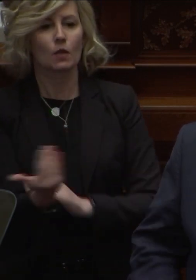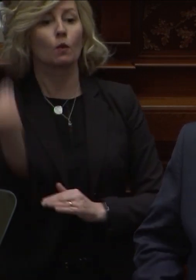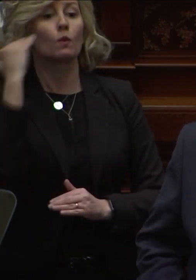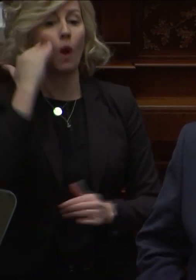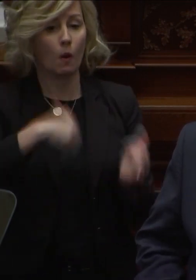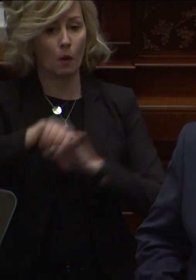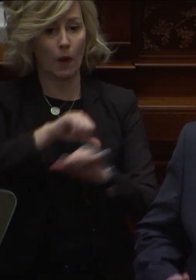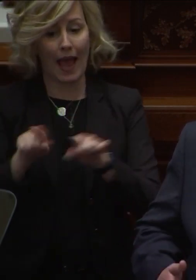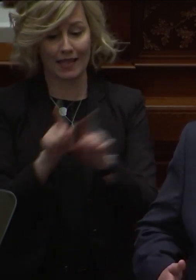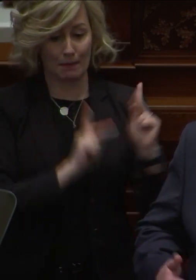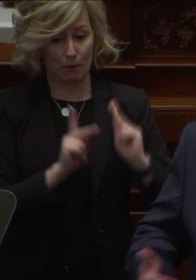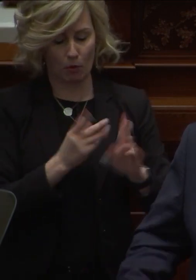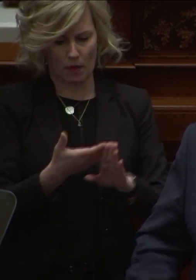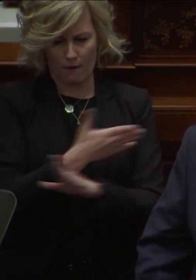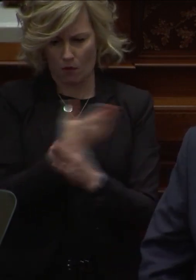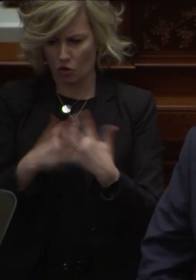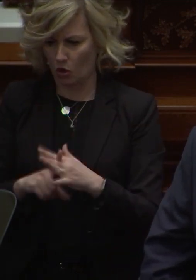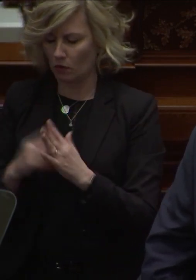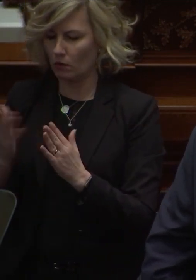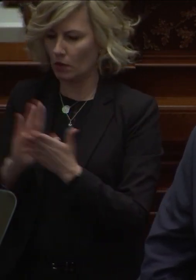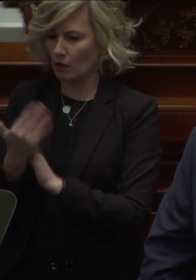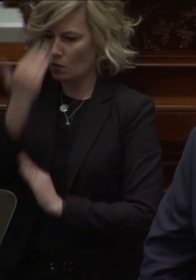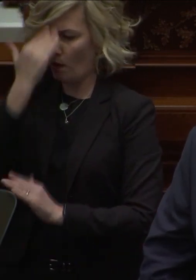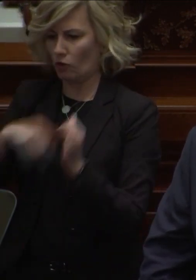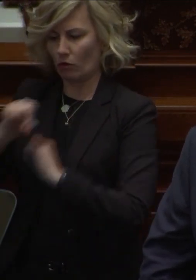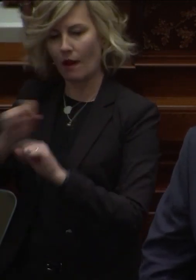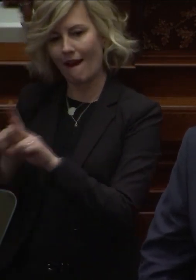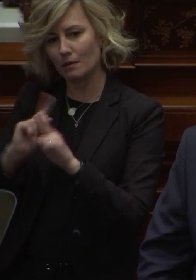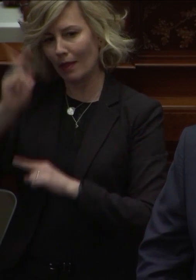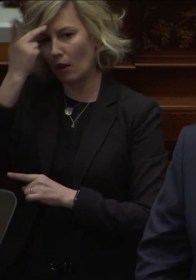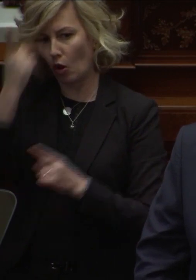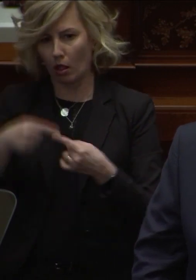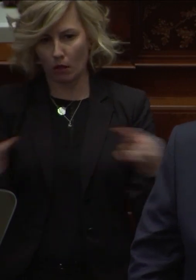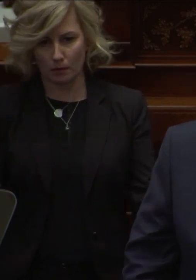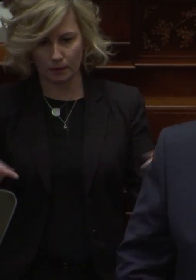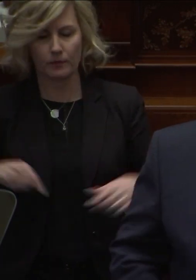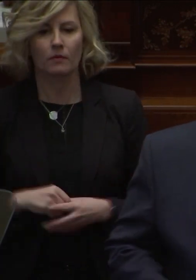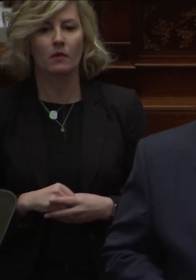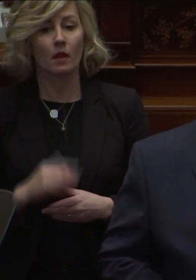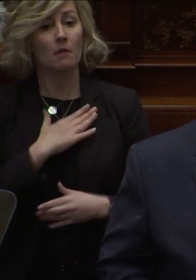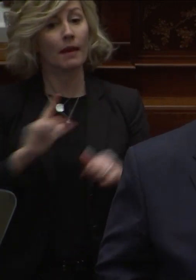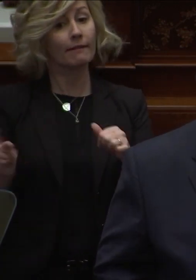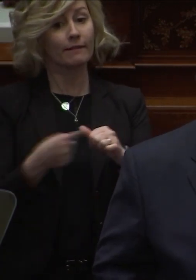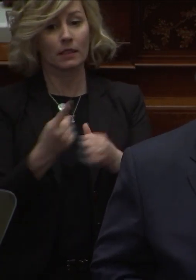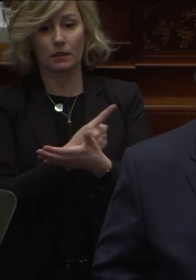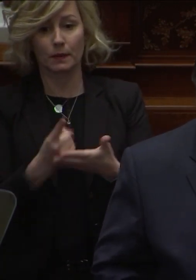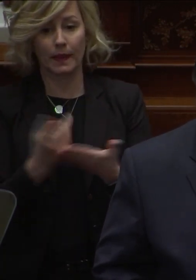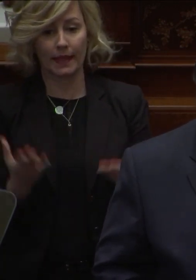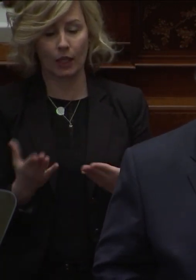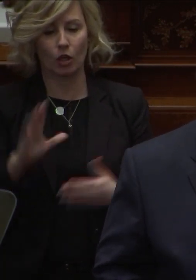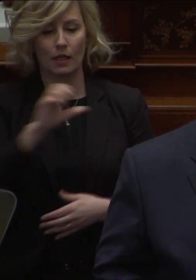IS I DON'T THINK WE SPEND ENOUGH TIME TO GET TO NO ONE ANOTHER AS PEOPLE BEFORE WE GET TO NO ONE